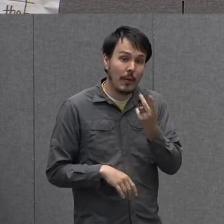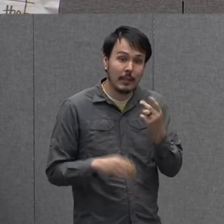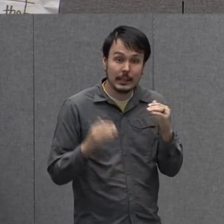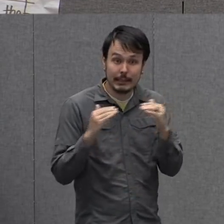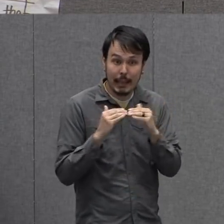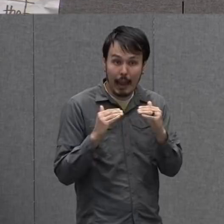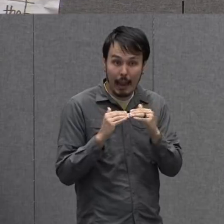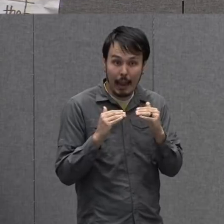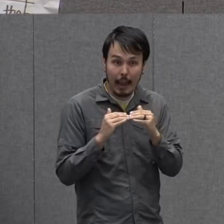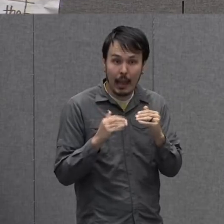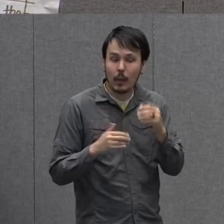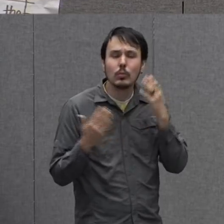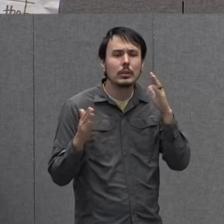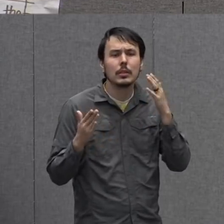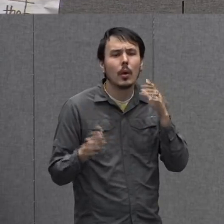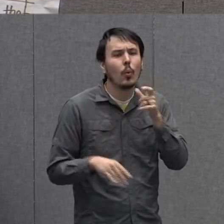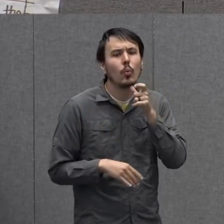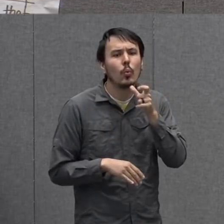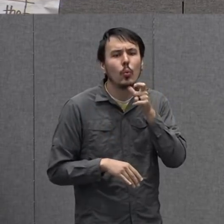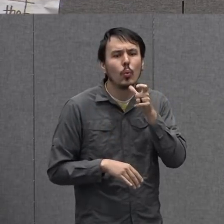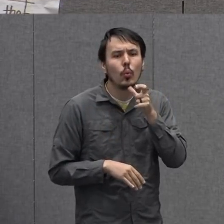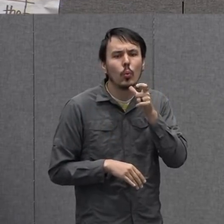and we didn't know who was gonna be getting